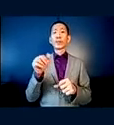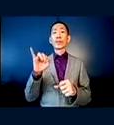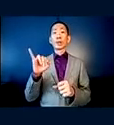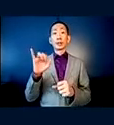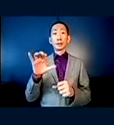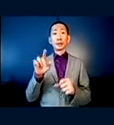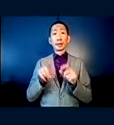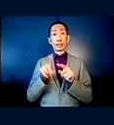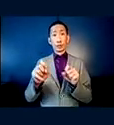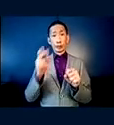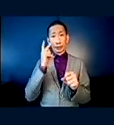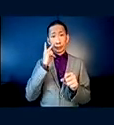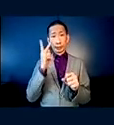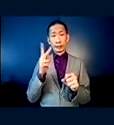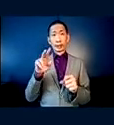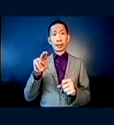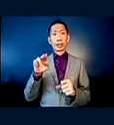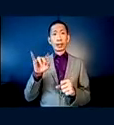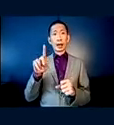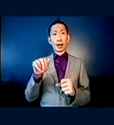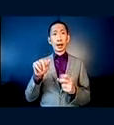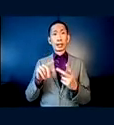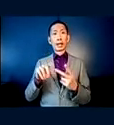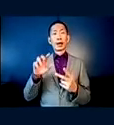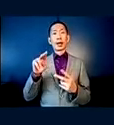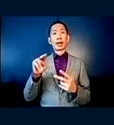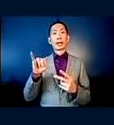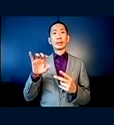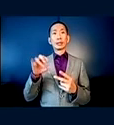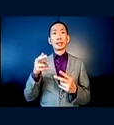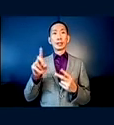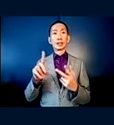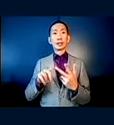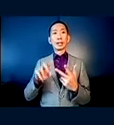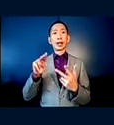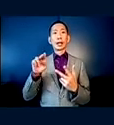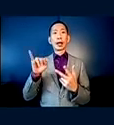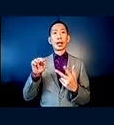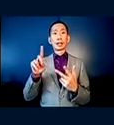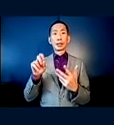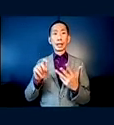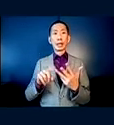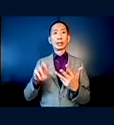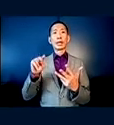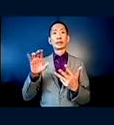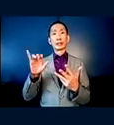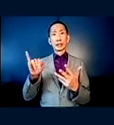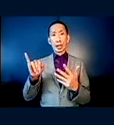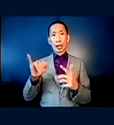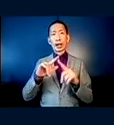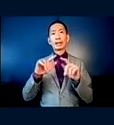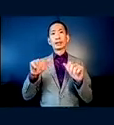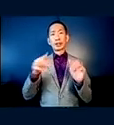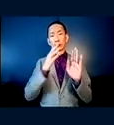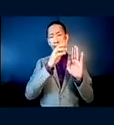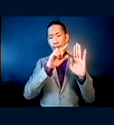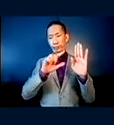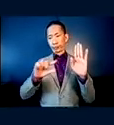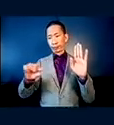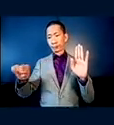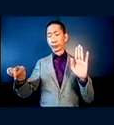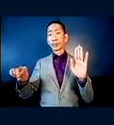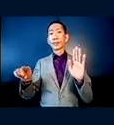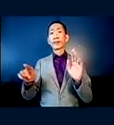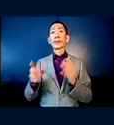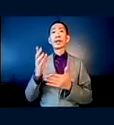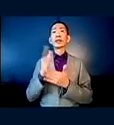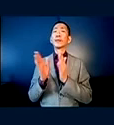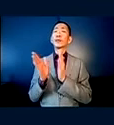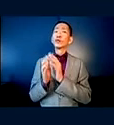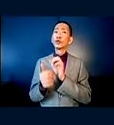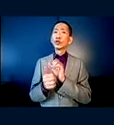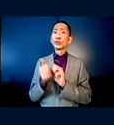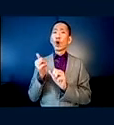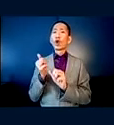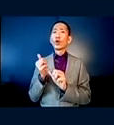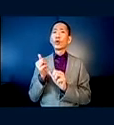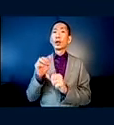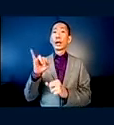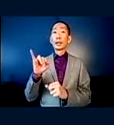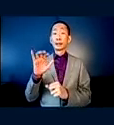BUT A LOT OF OTHERS, NIDA,